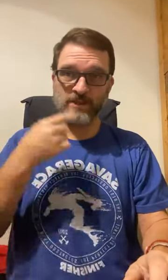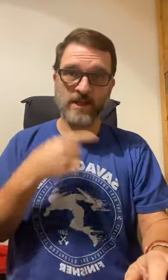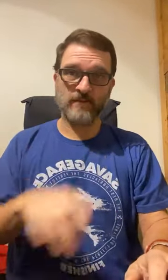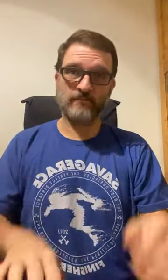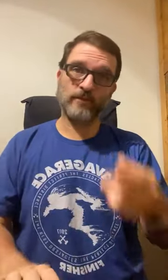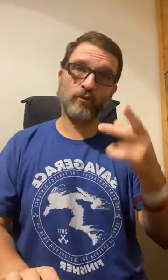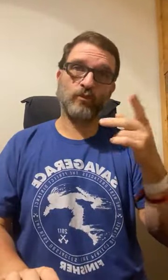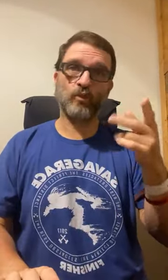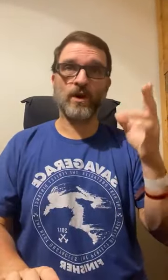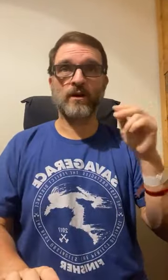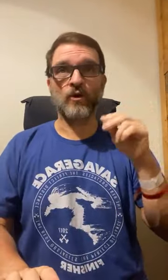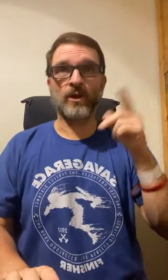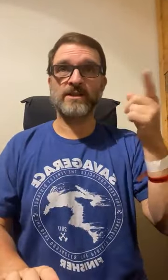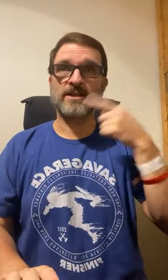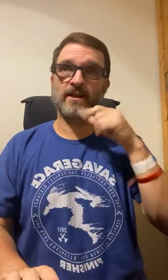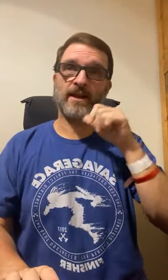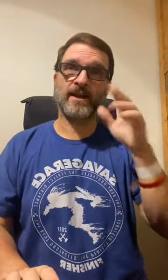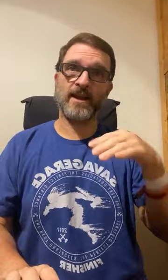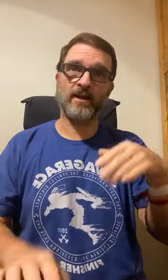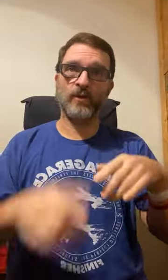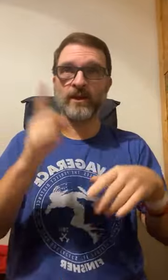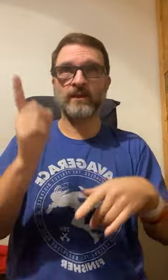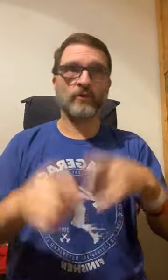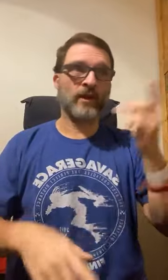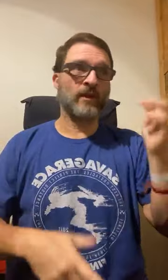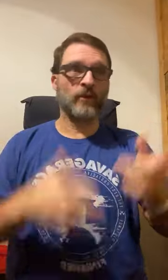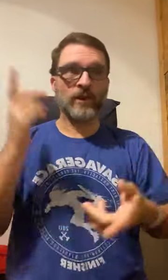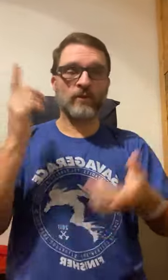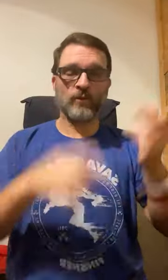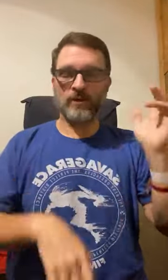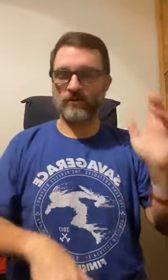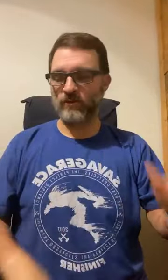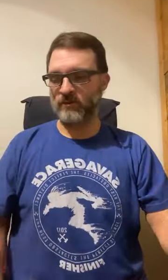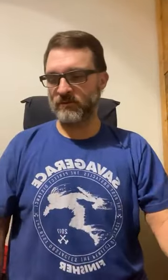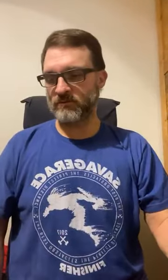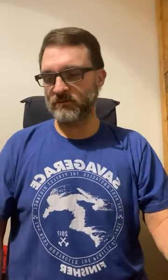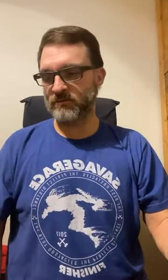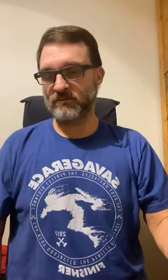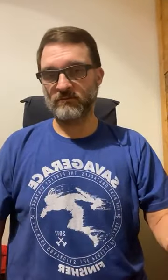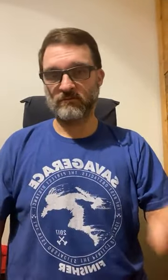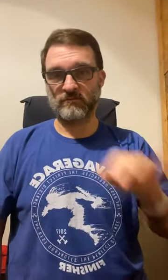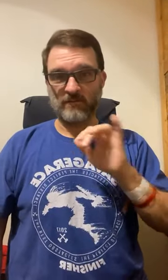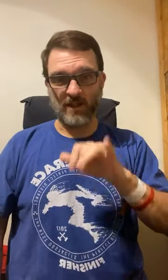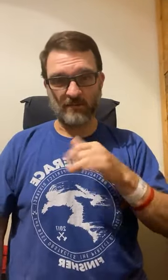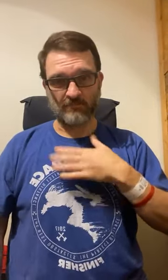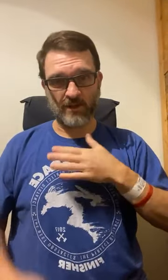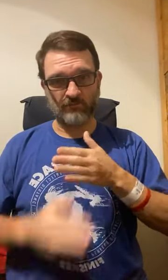They said. The other doctor said no. The other doctor said not yet. "The other doctor this.." "The other doctor that"..